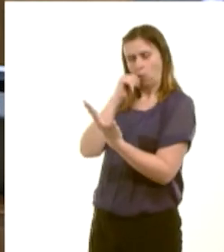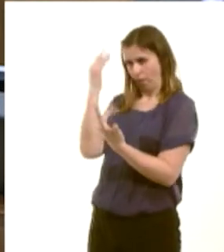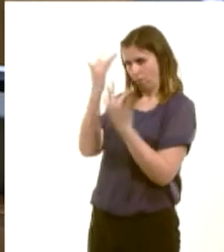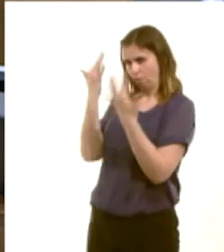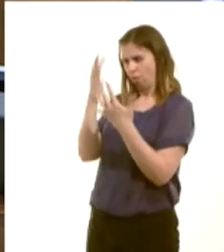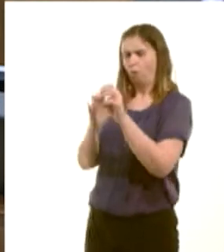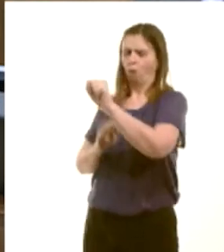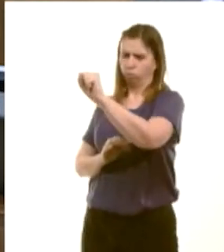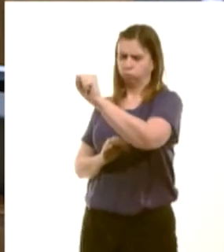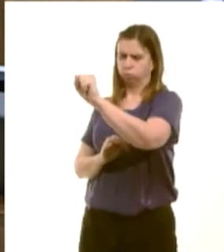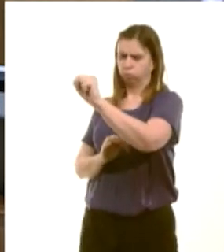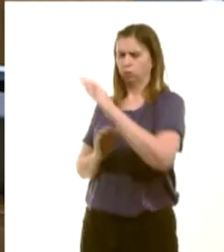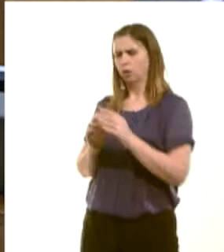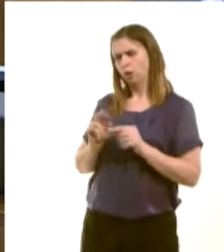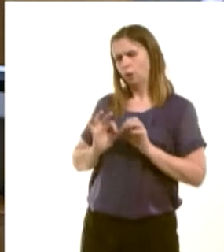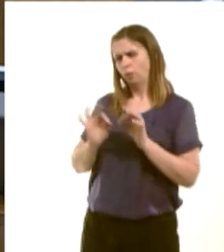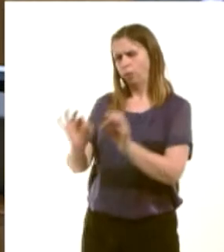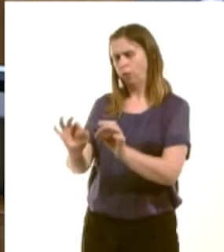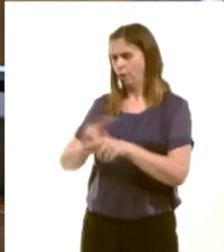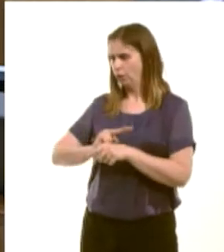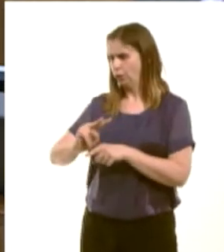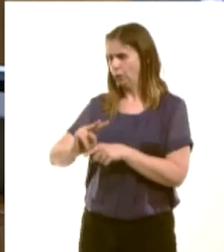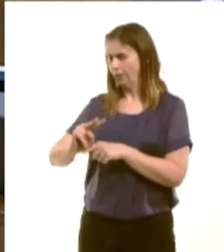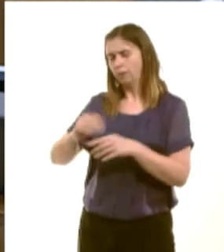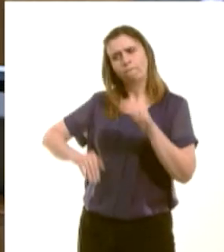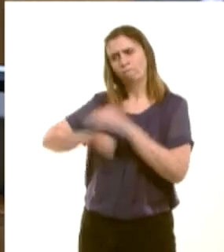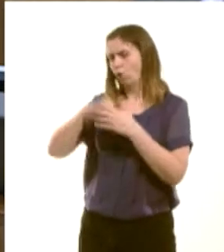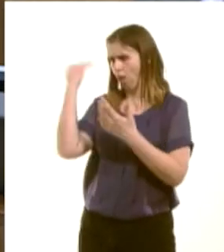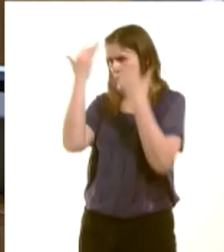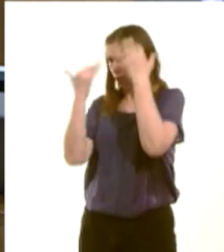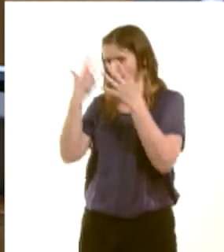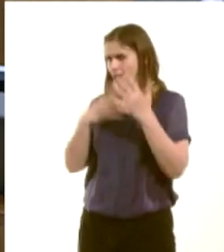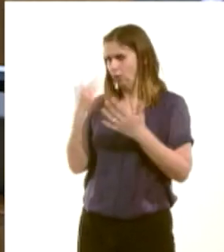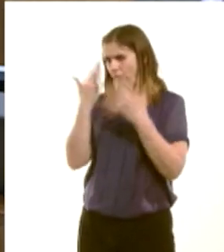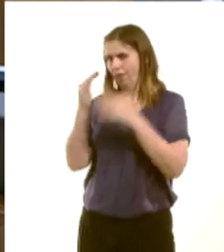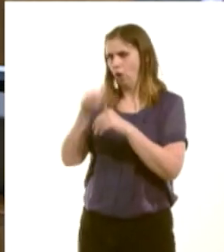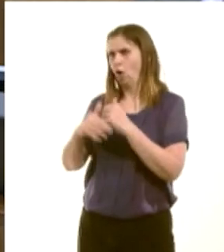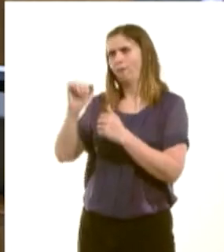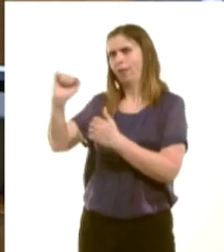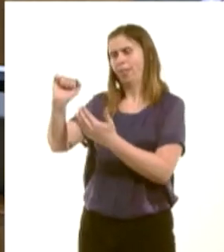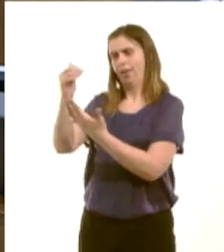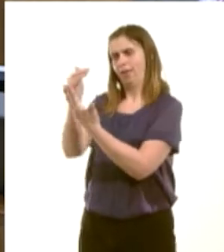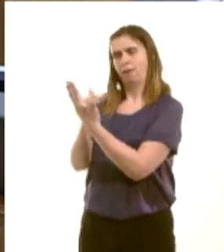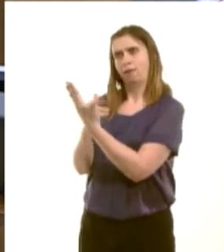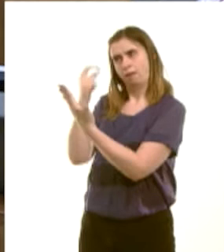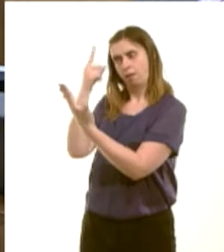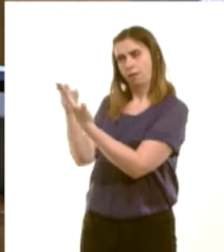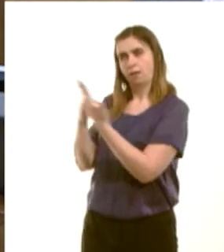any proposals for a further fortnight, and itís important that full consideration is given to that paper. Bear in mind, of course, that the announcement has already been made